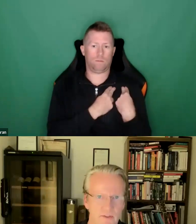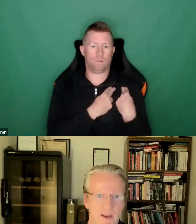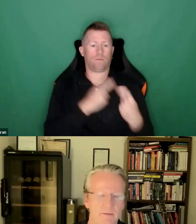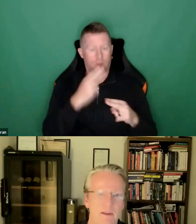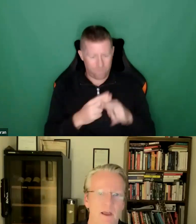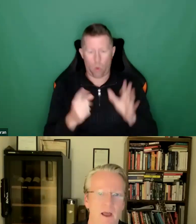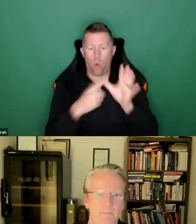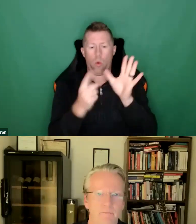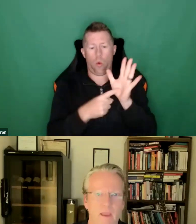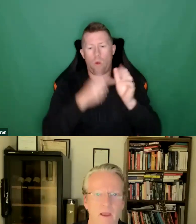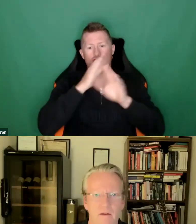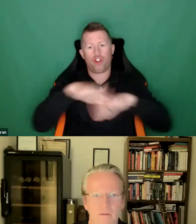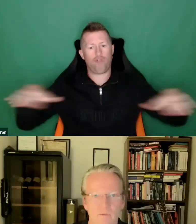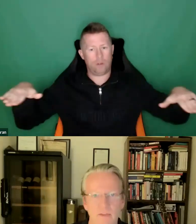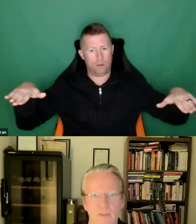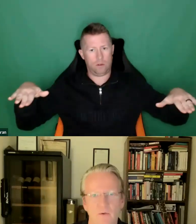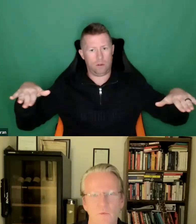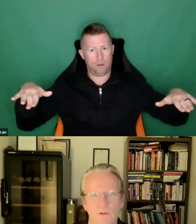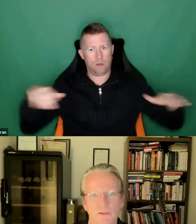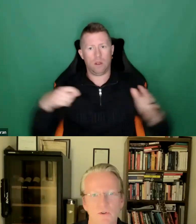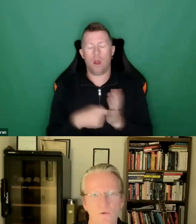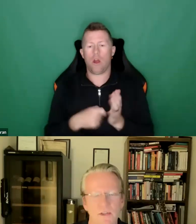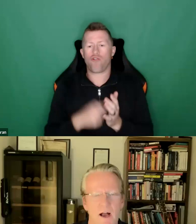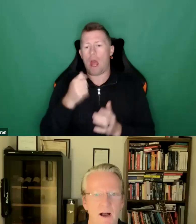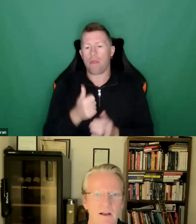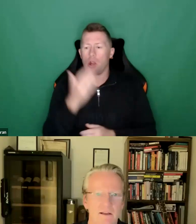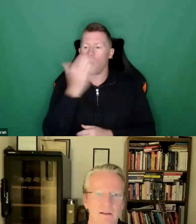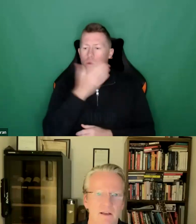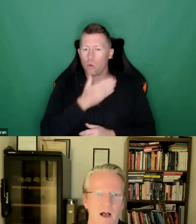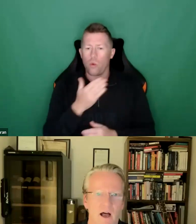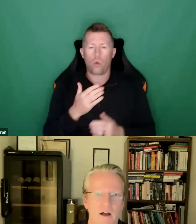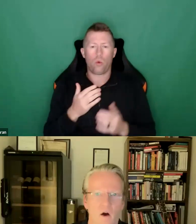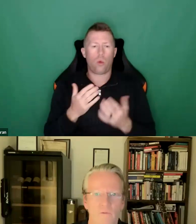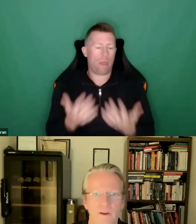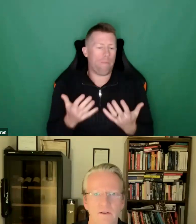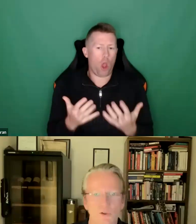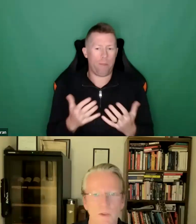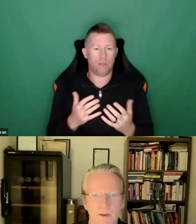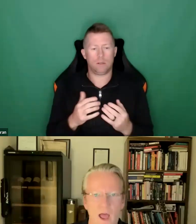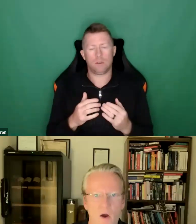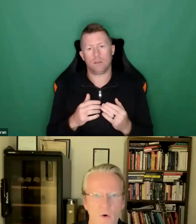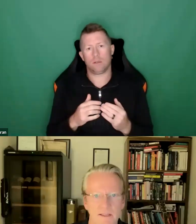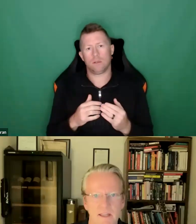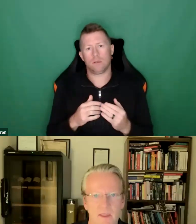we mean that everybody in the school should take the responsibility of all of the children there.